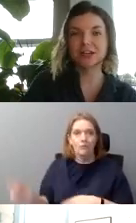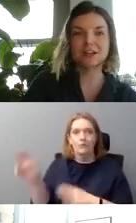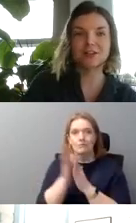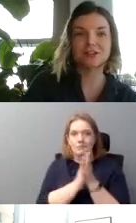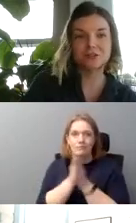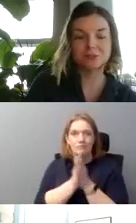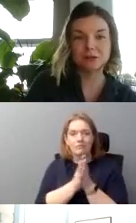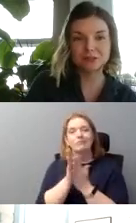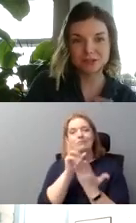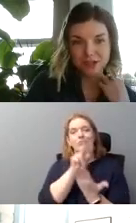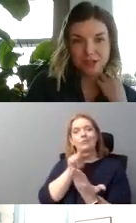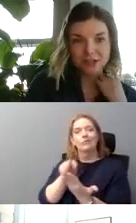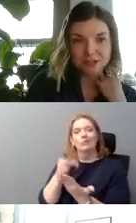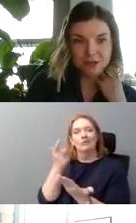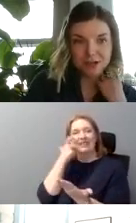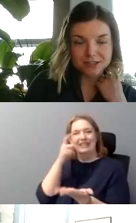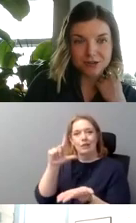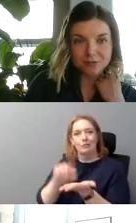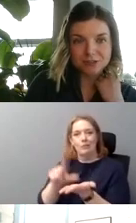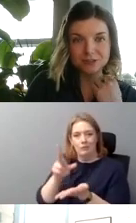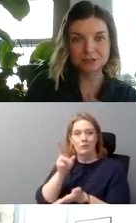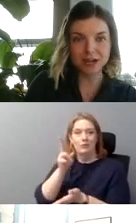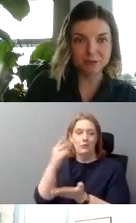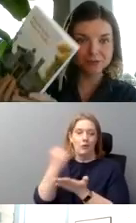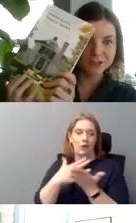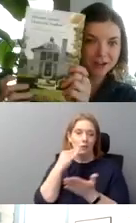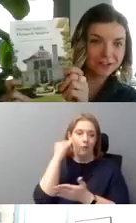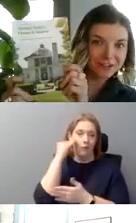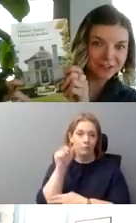checking out the newly published Historic Artists Homes and Studios guidebook, which I have here.